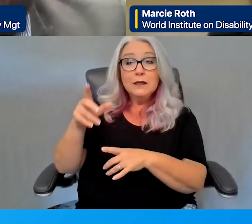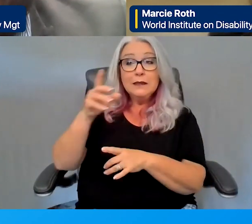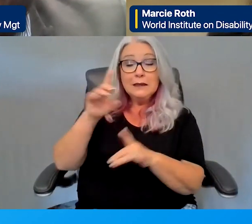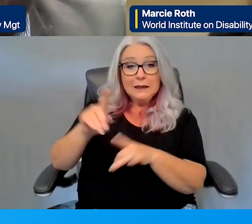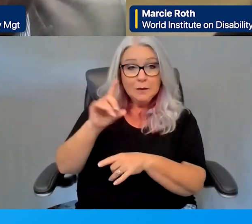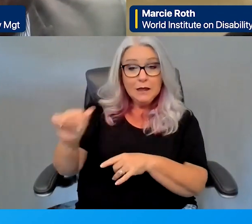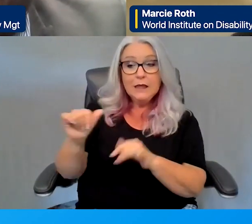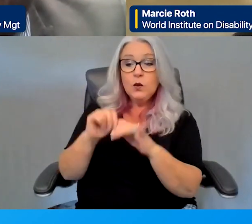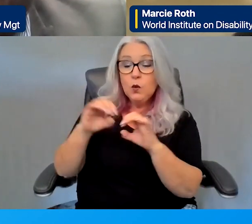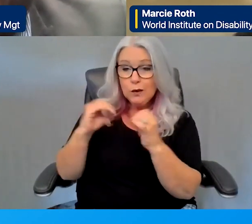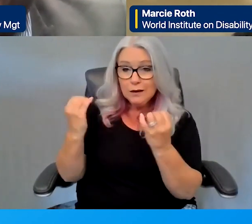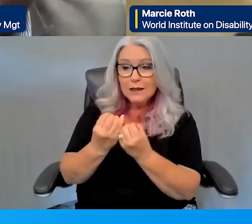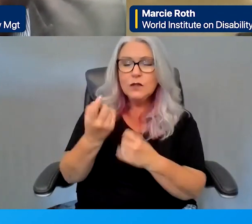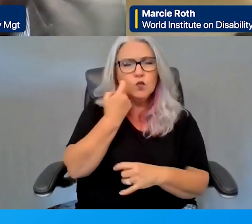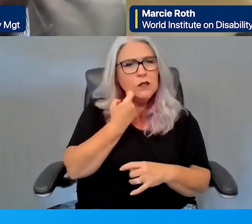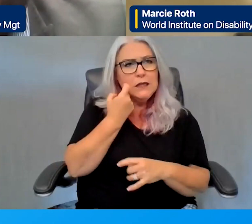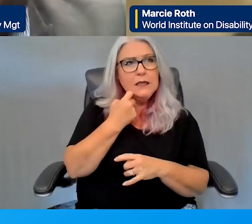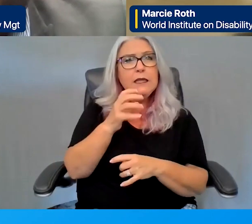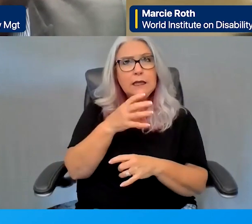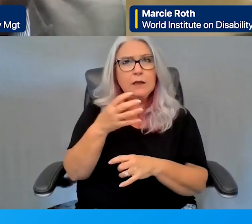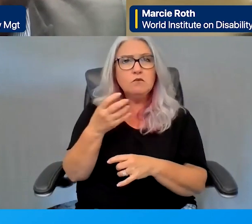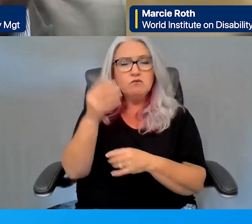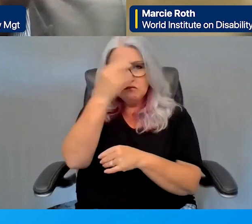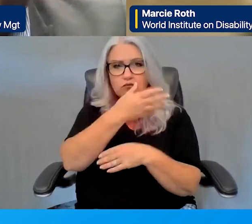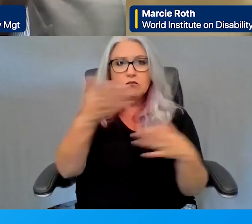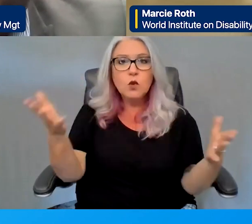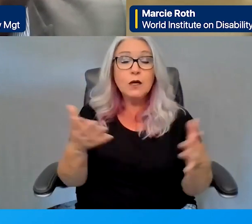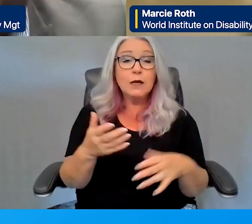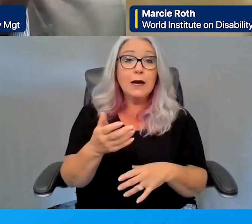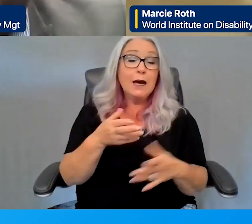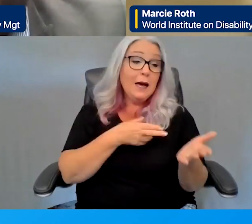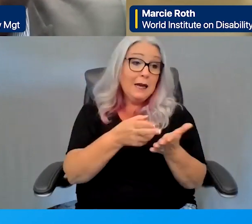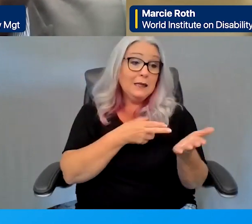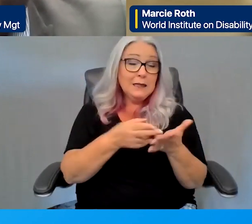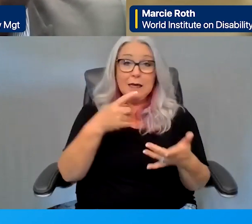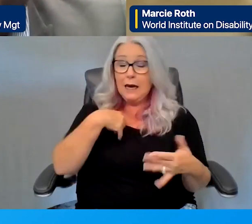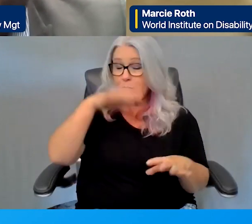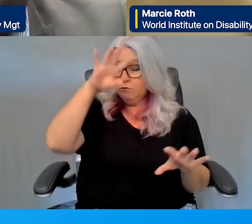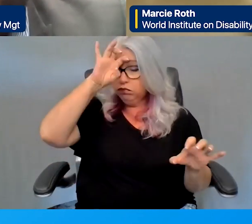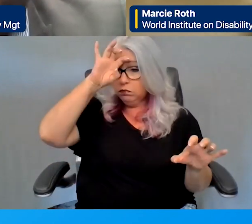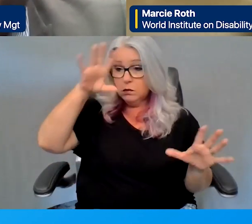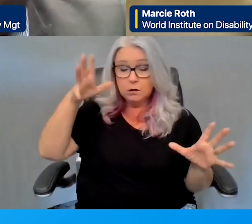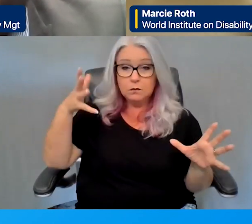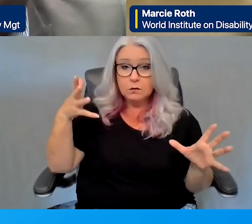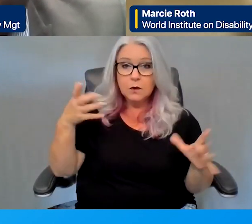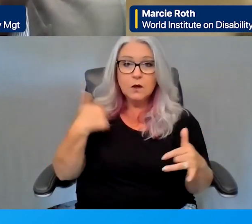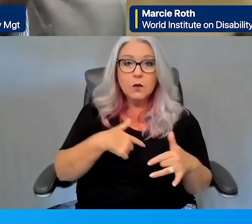very recently. And I am frankly perplexed that we continue to